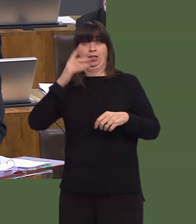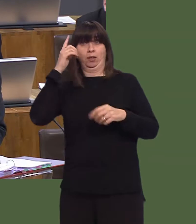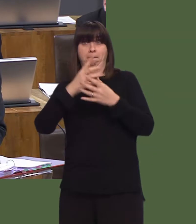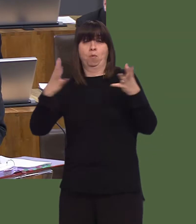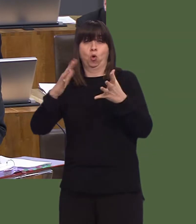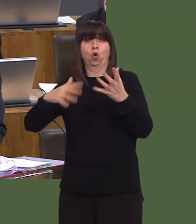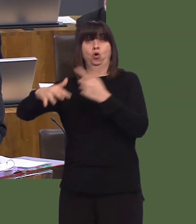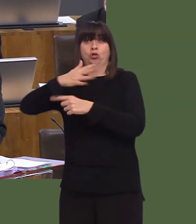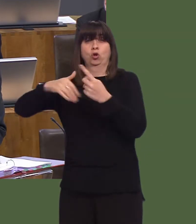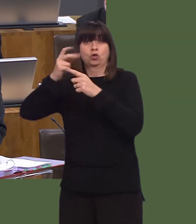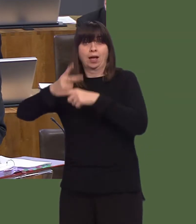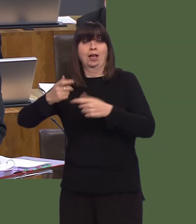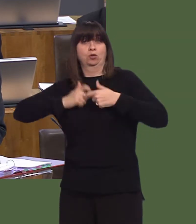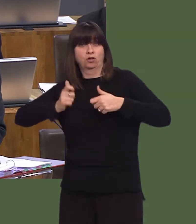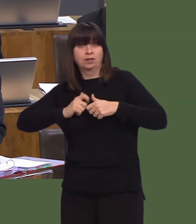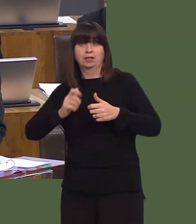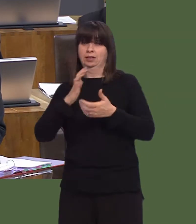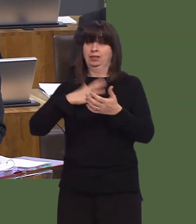means making sure there are enough people to make sure that delayed transfers of care